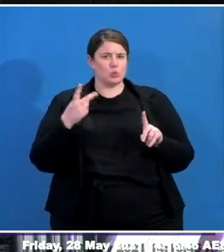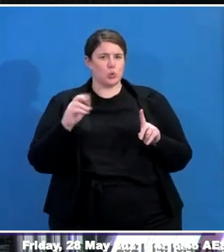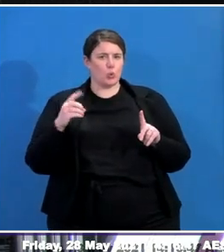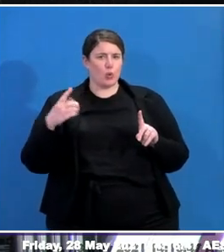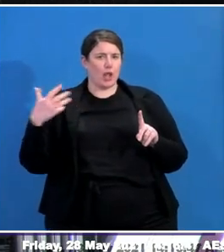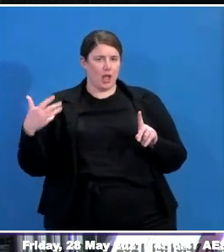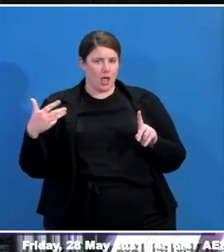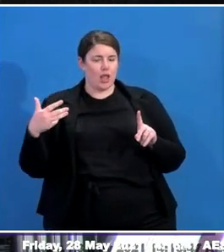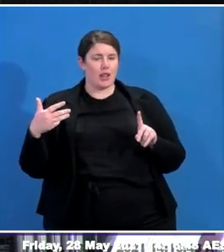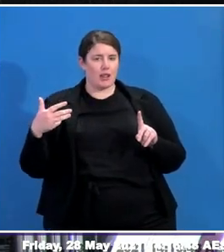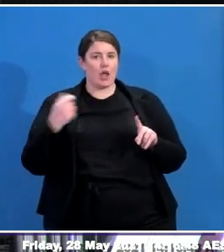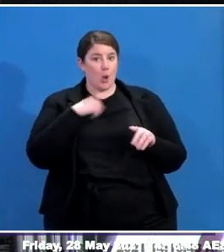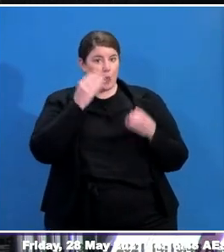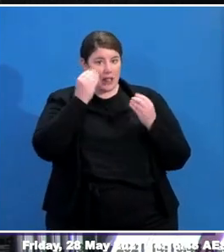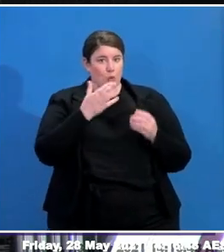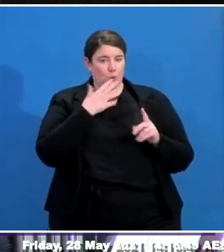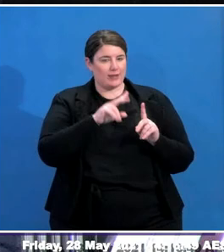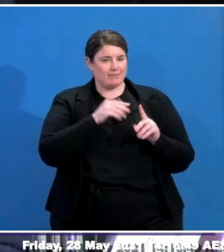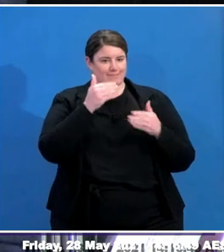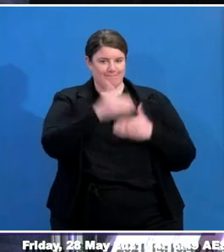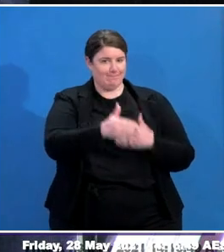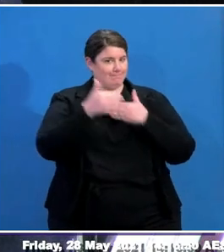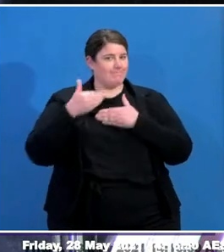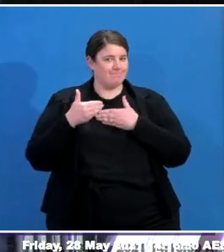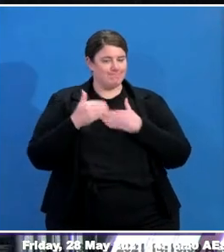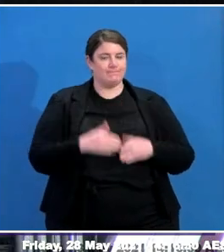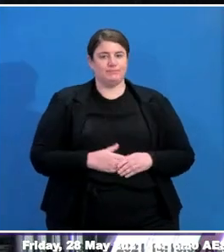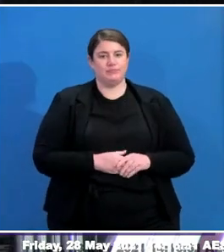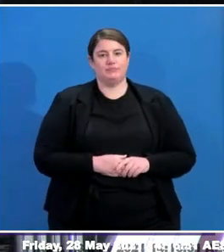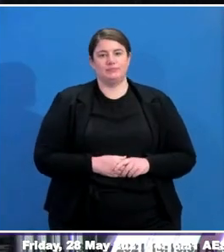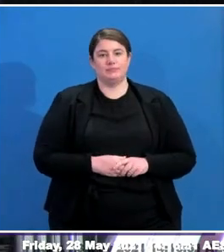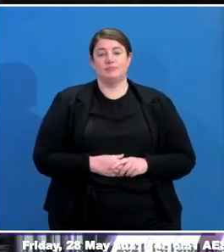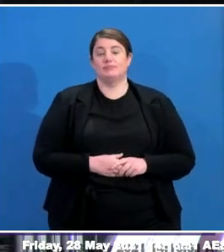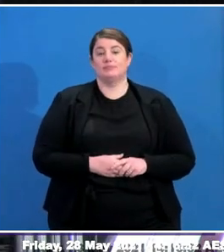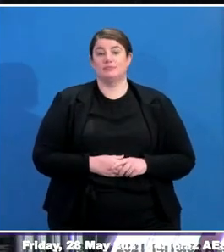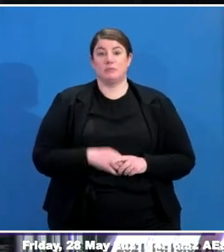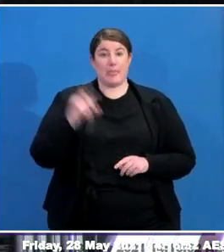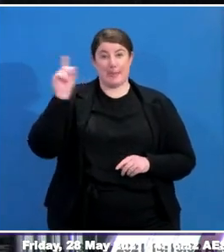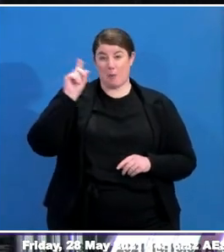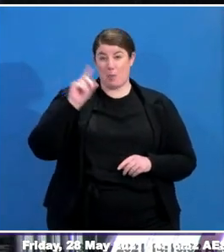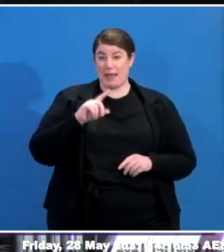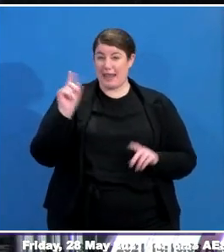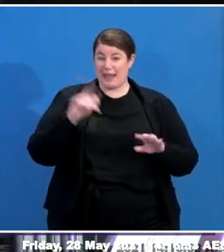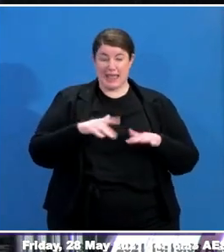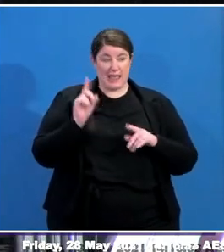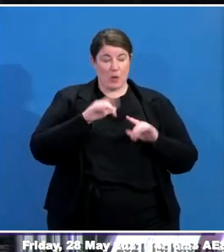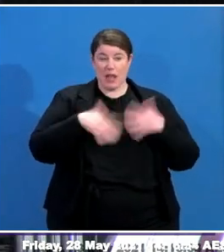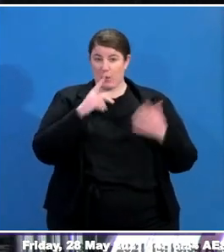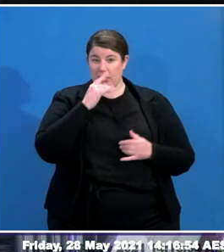But when I do that, I will let you know. Now, as it stands today, anyone can make a complaint to your Commission; is that right?